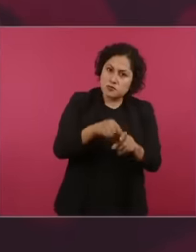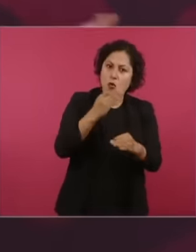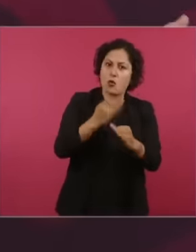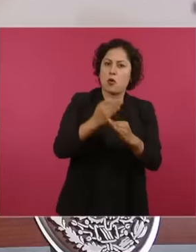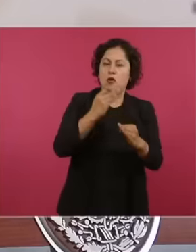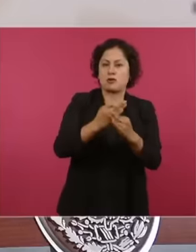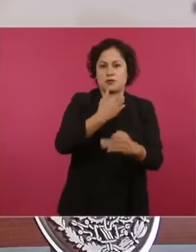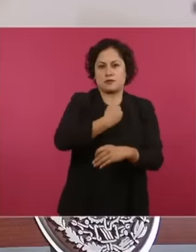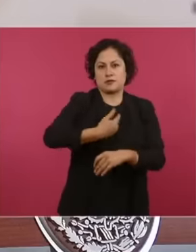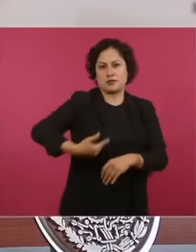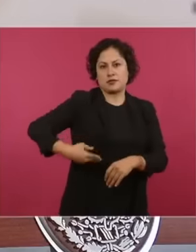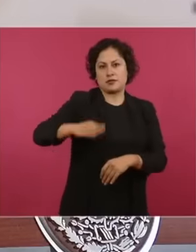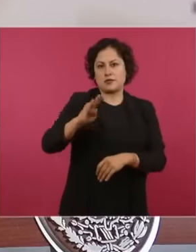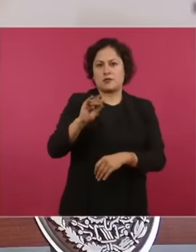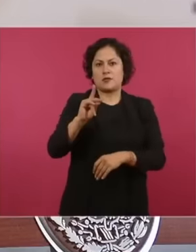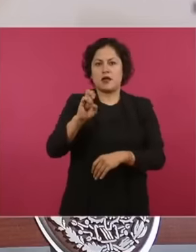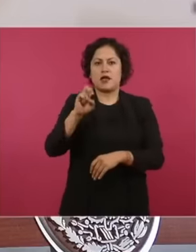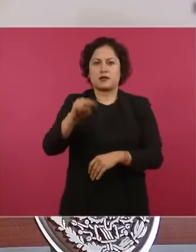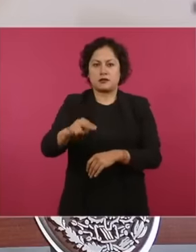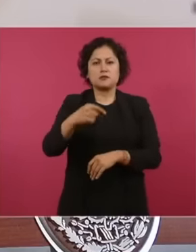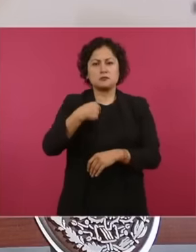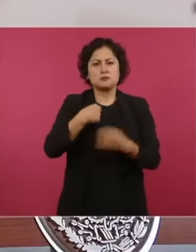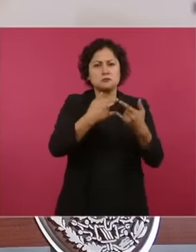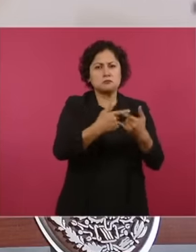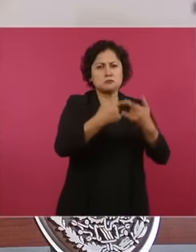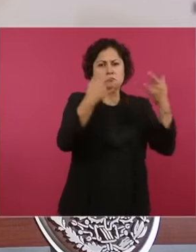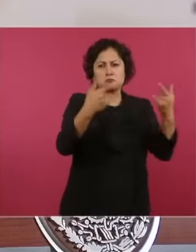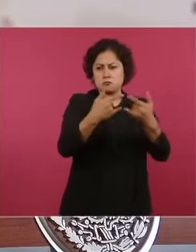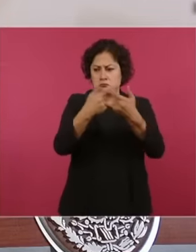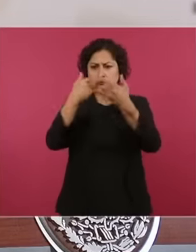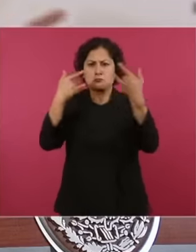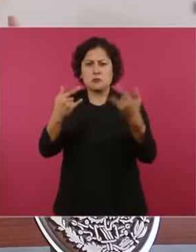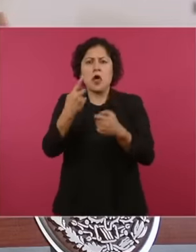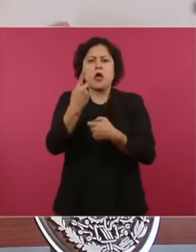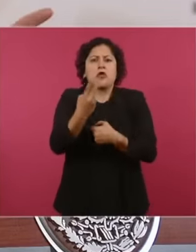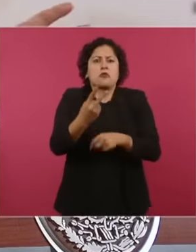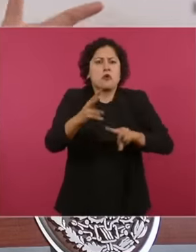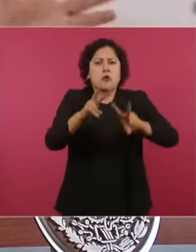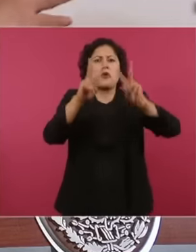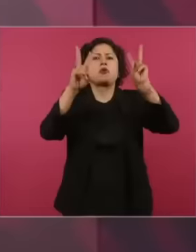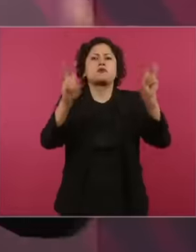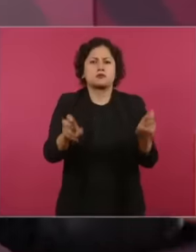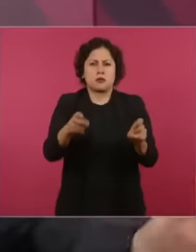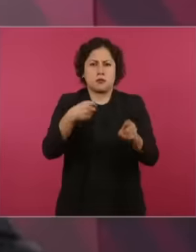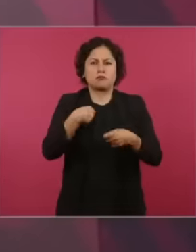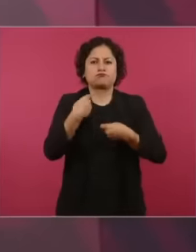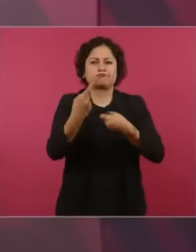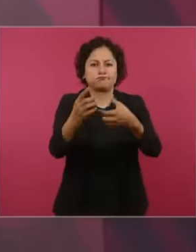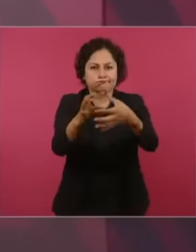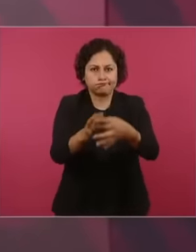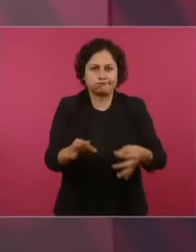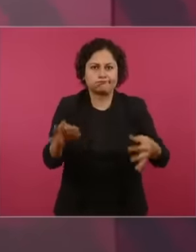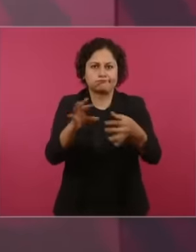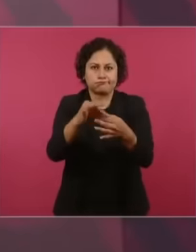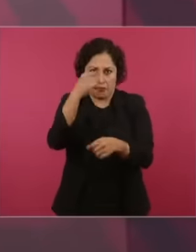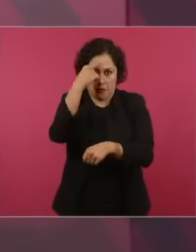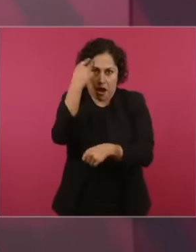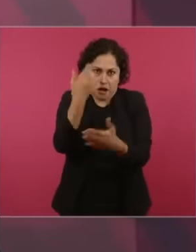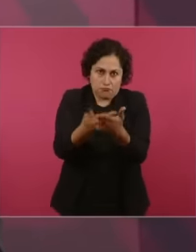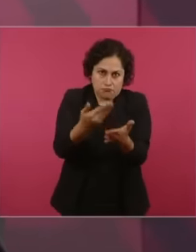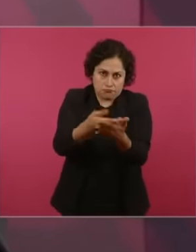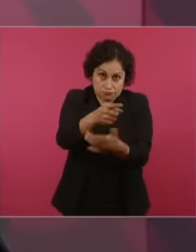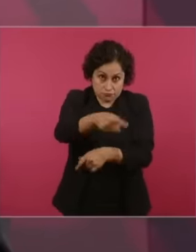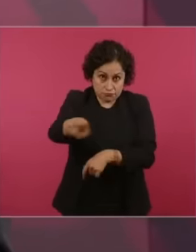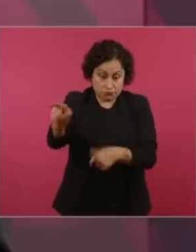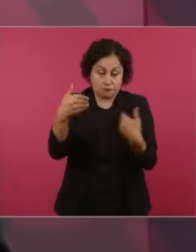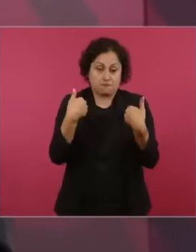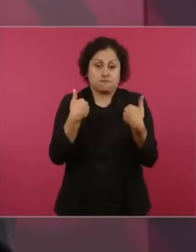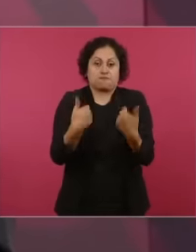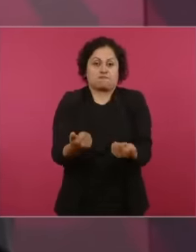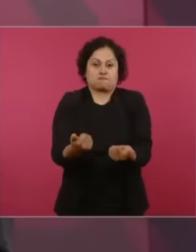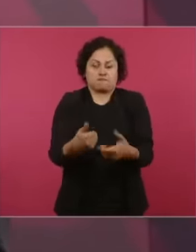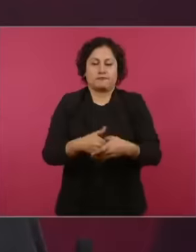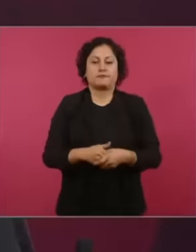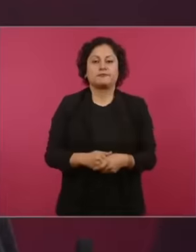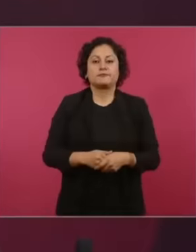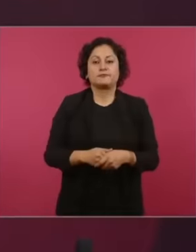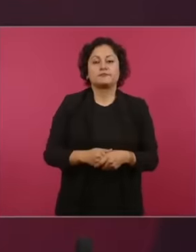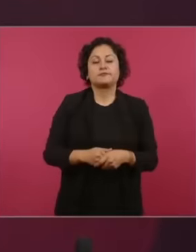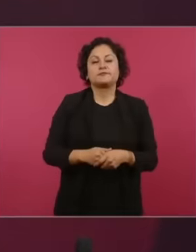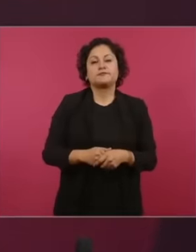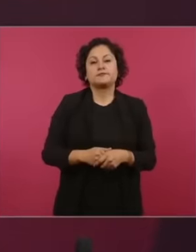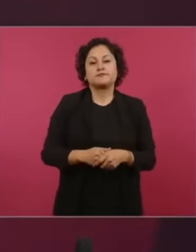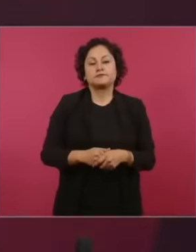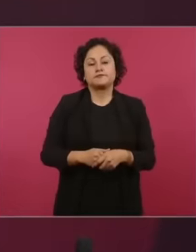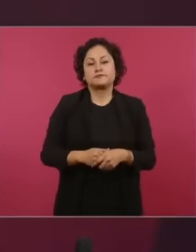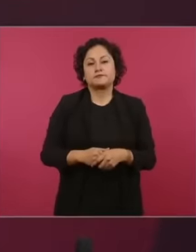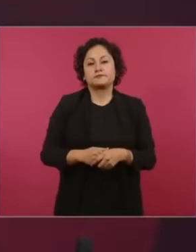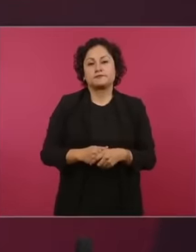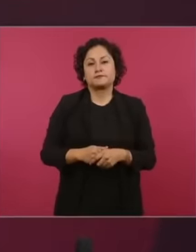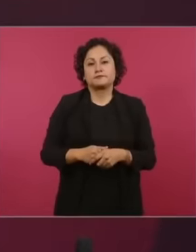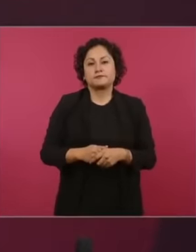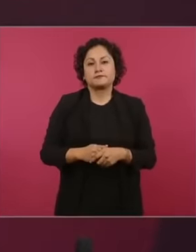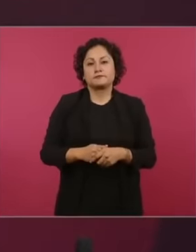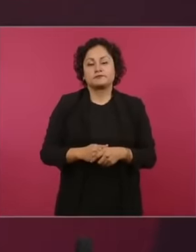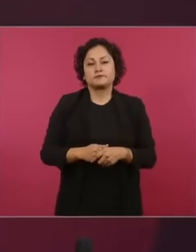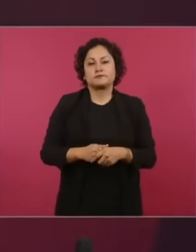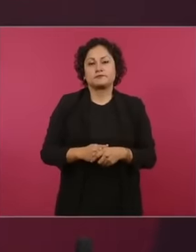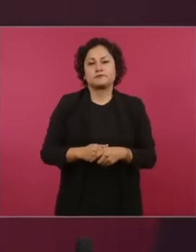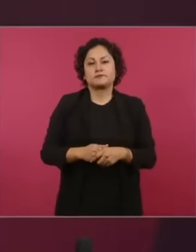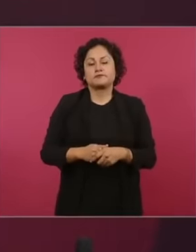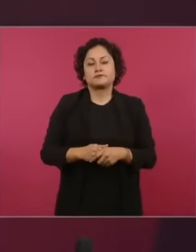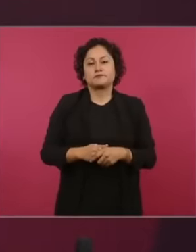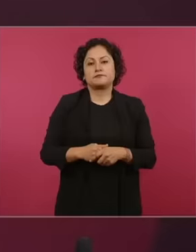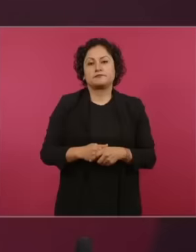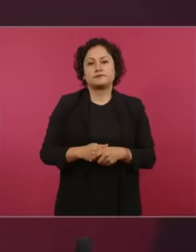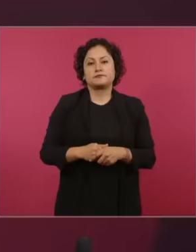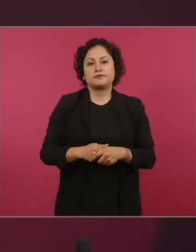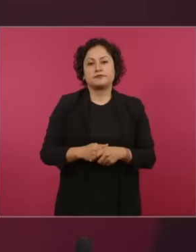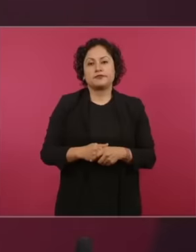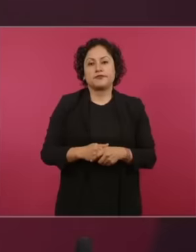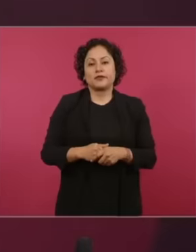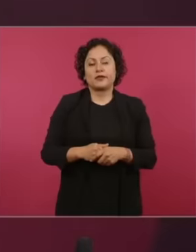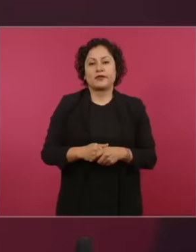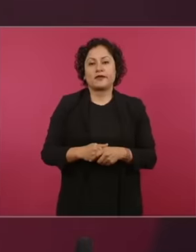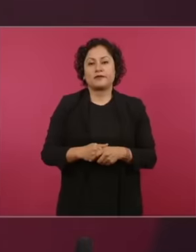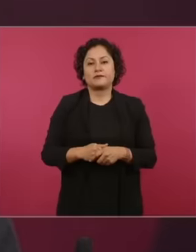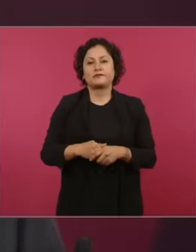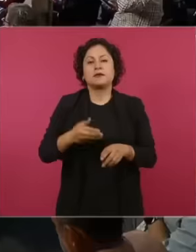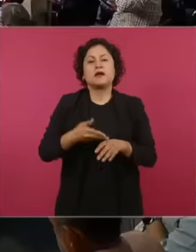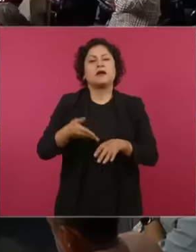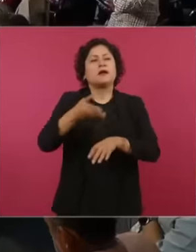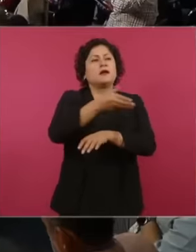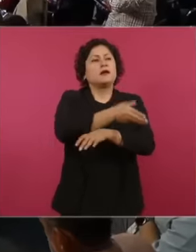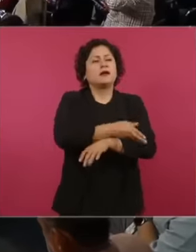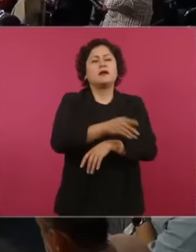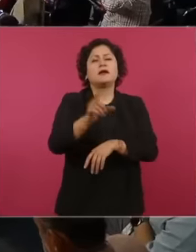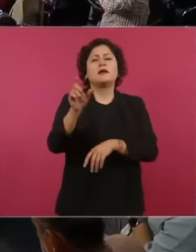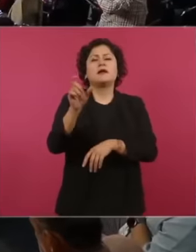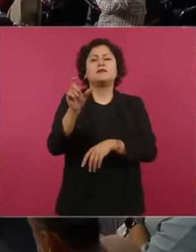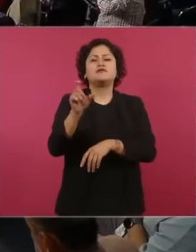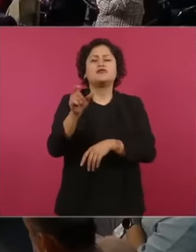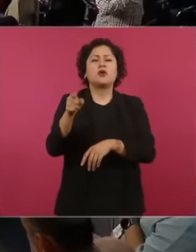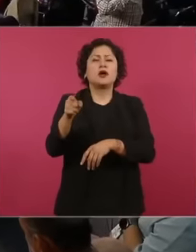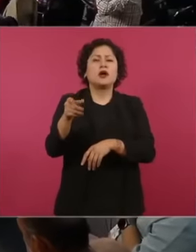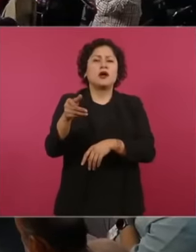things So you can see what I'm telling you when they arrest the general without fire,